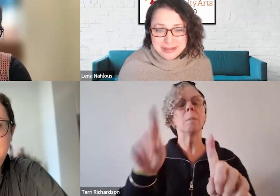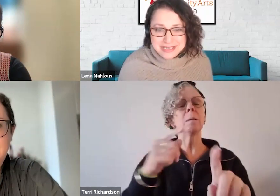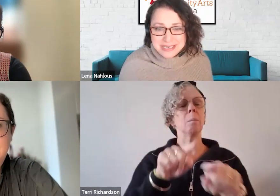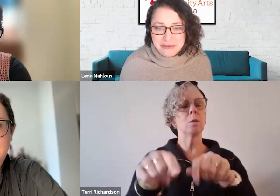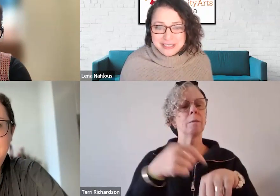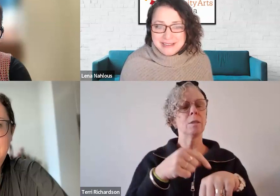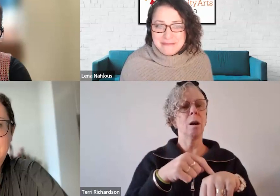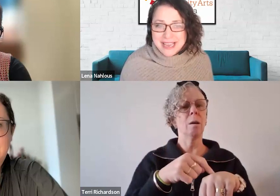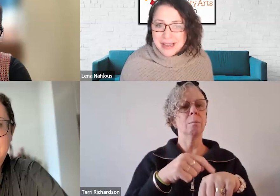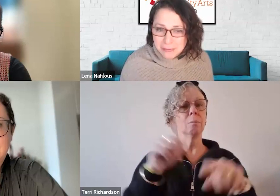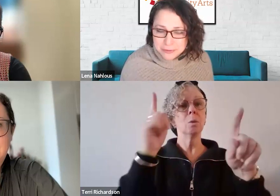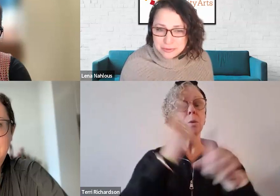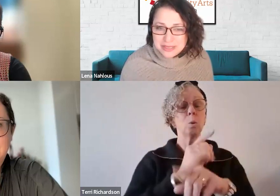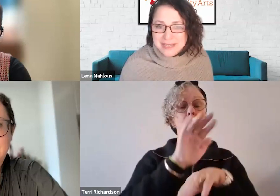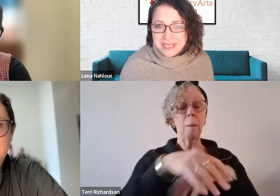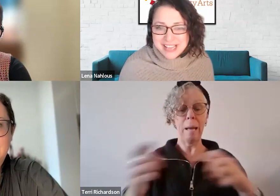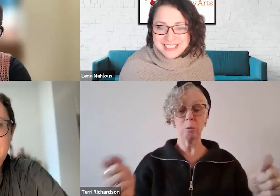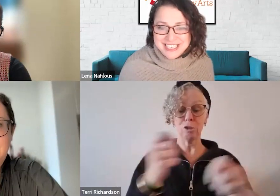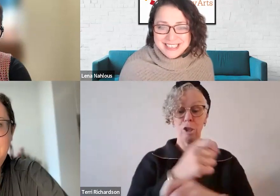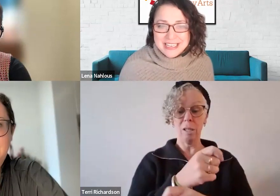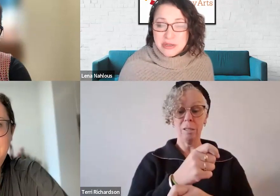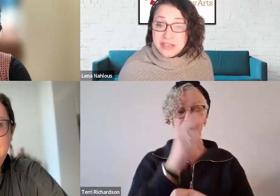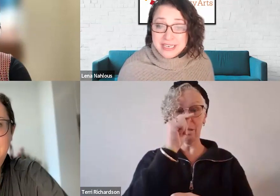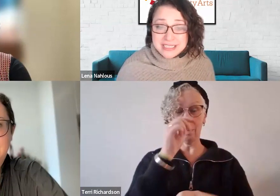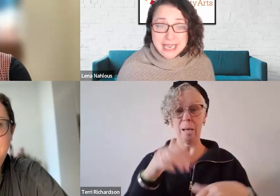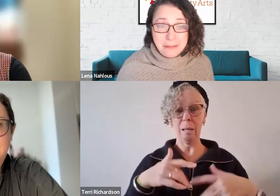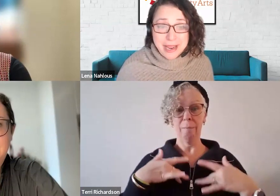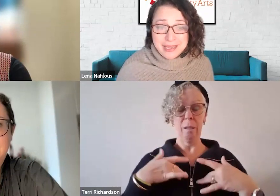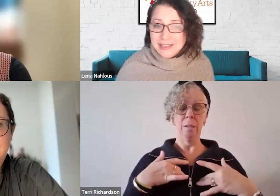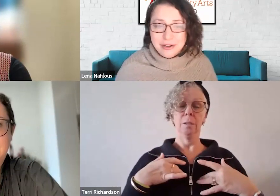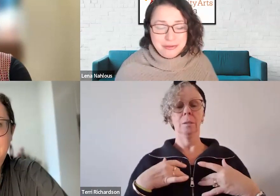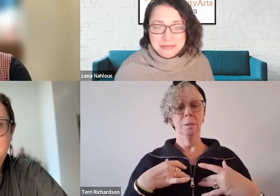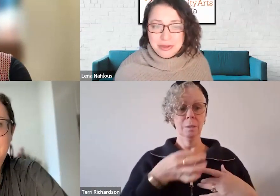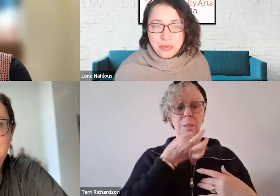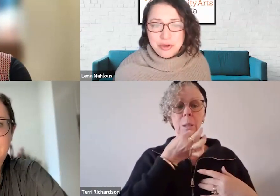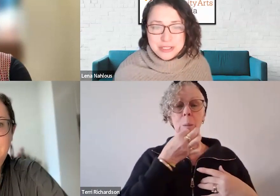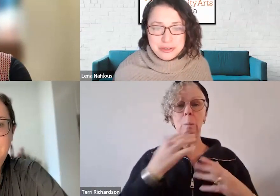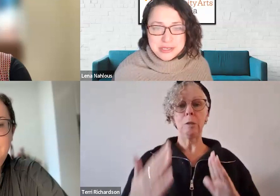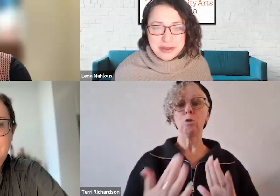things differently can be uncomfortable. They can be challenging. So if you need to take a break, you know, you're welcome to do so.